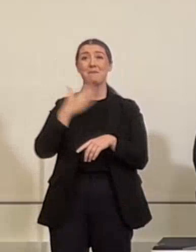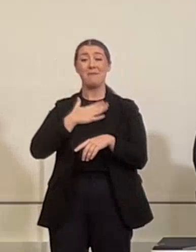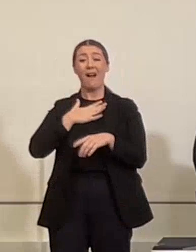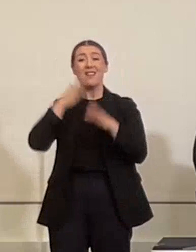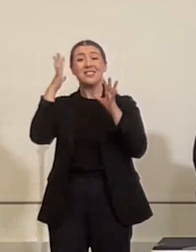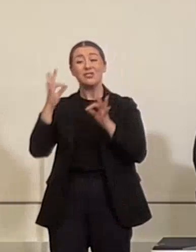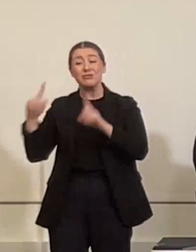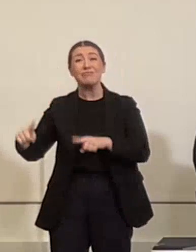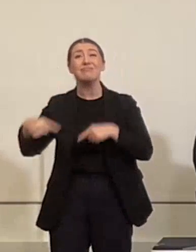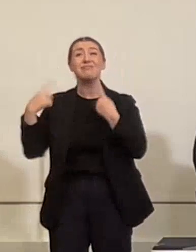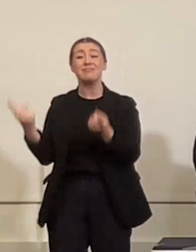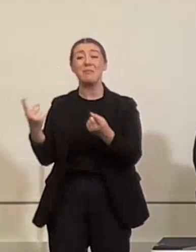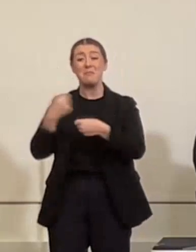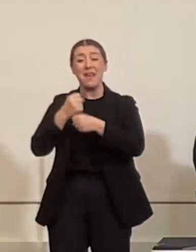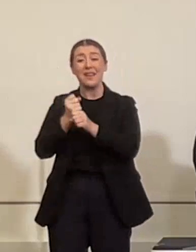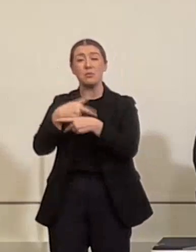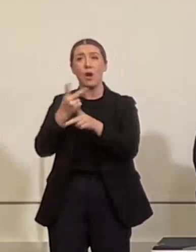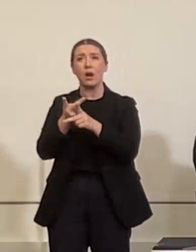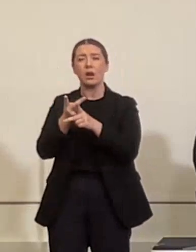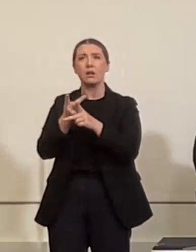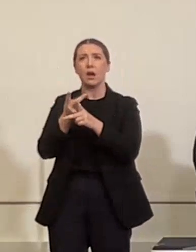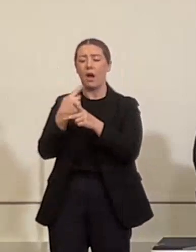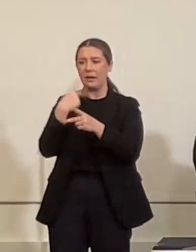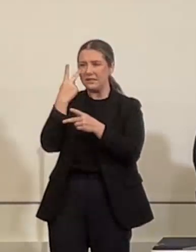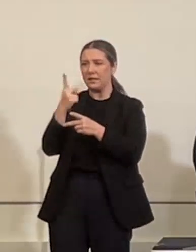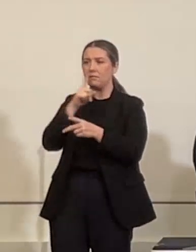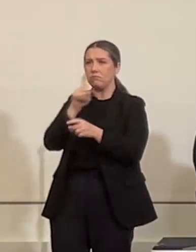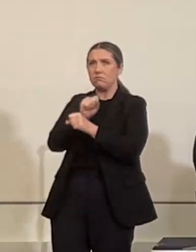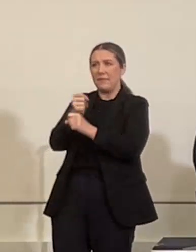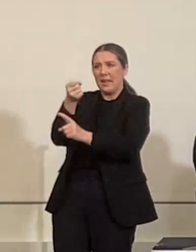made as a product maker had this direct impact in this human and